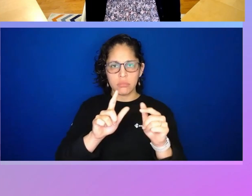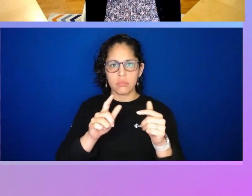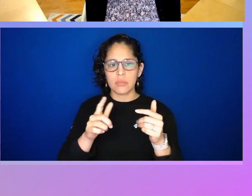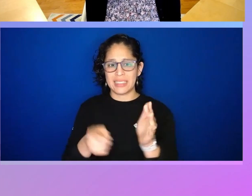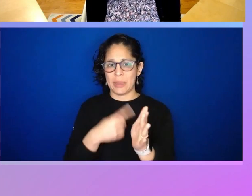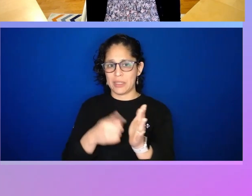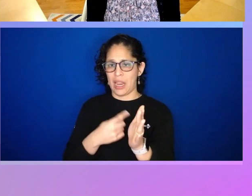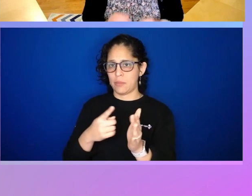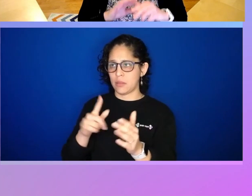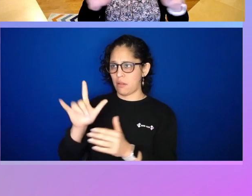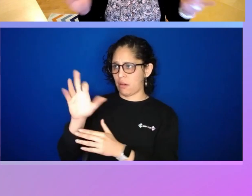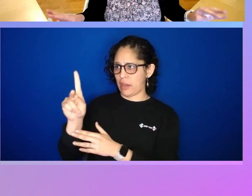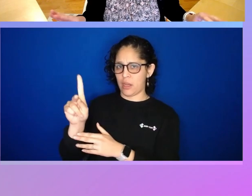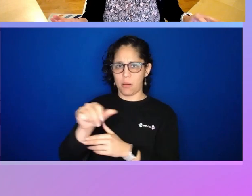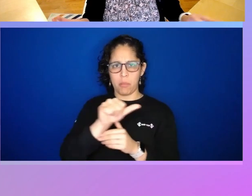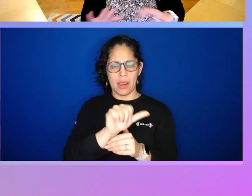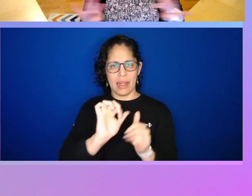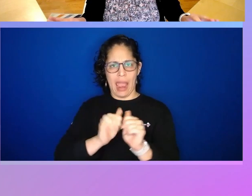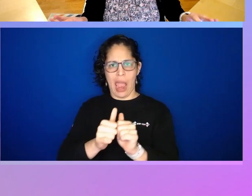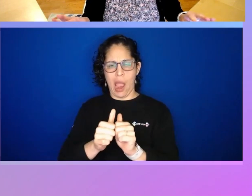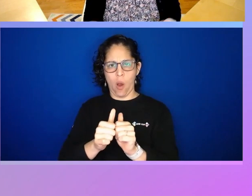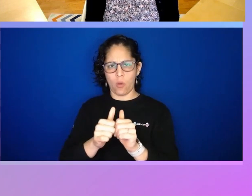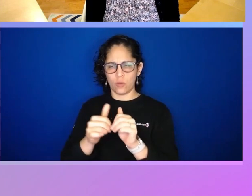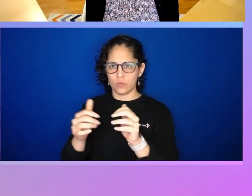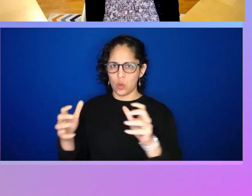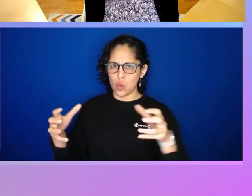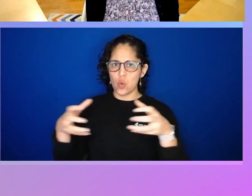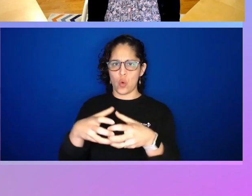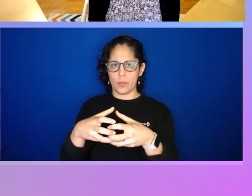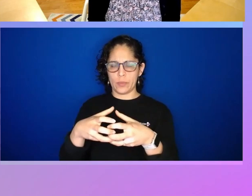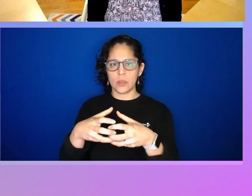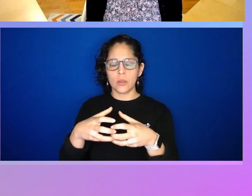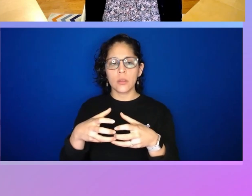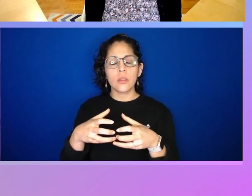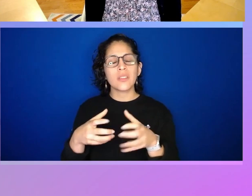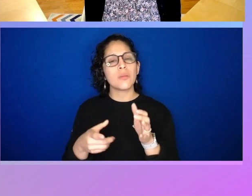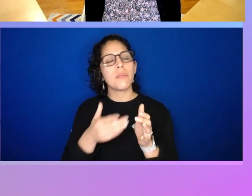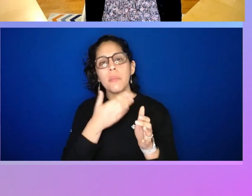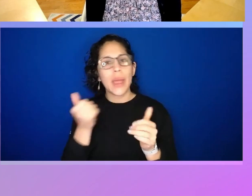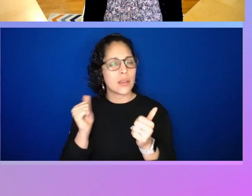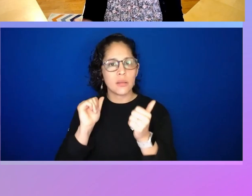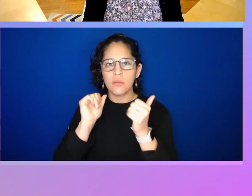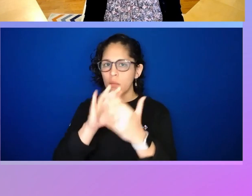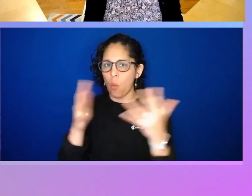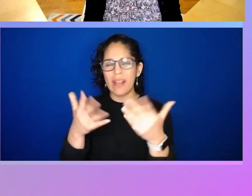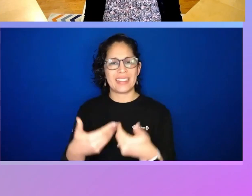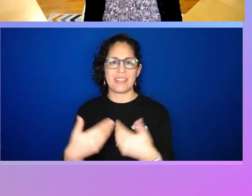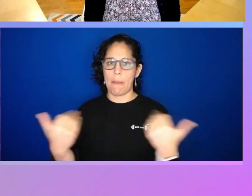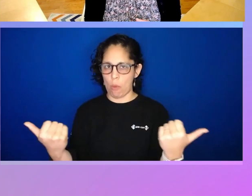combine the link and button data together into because one entity from a design perspective, at least for annotations, the objective is